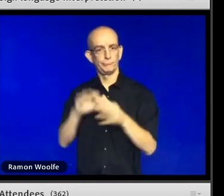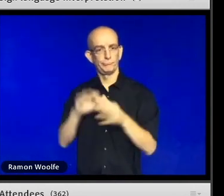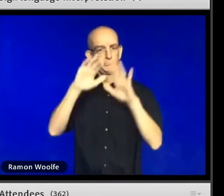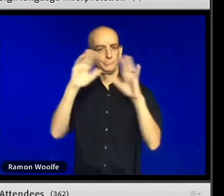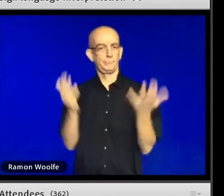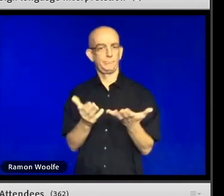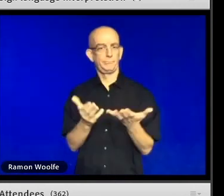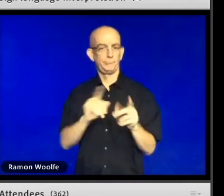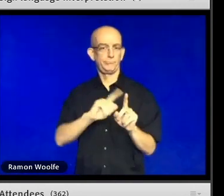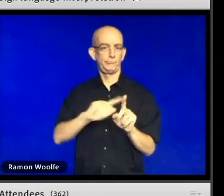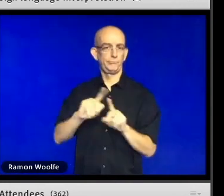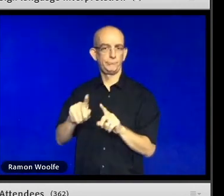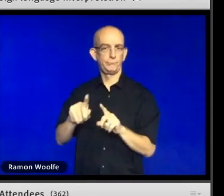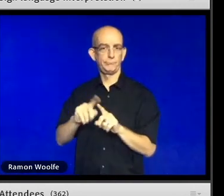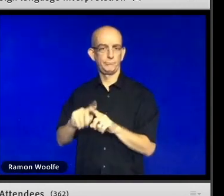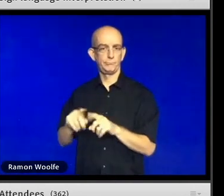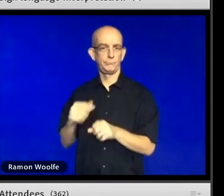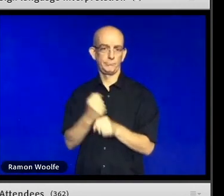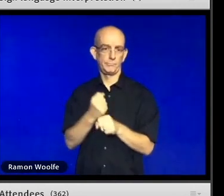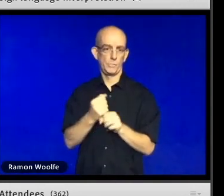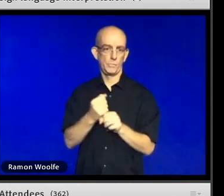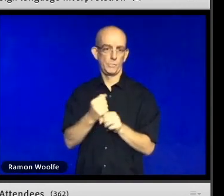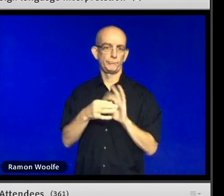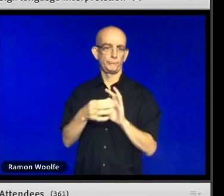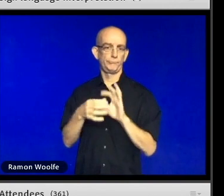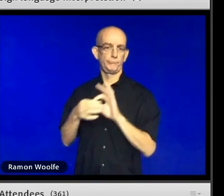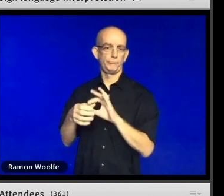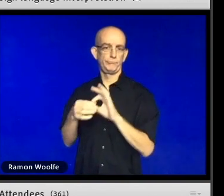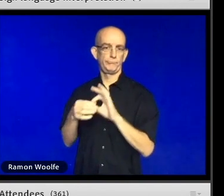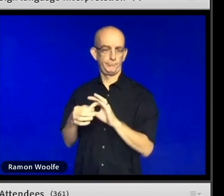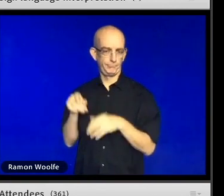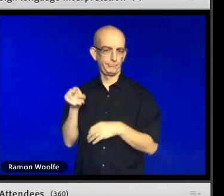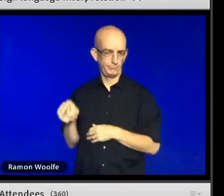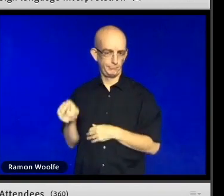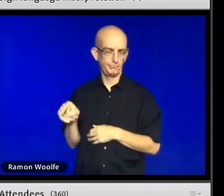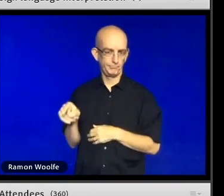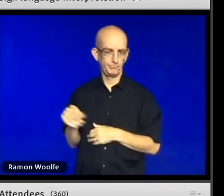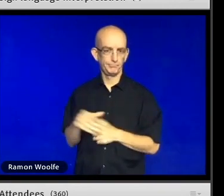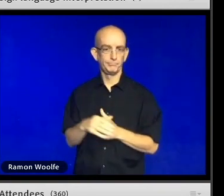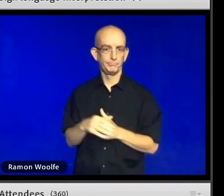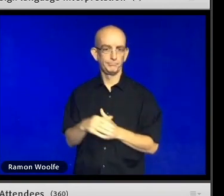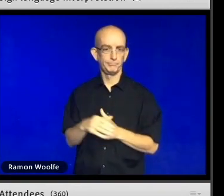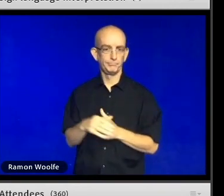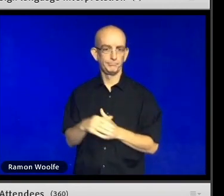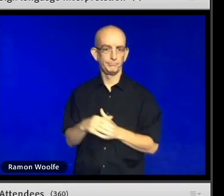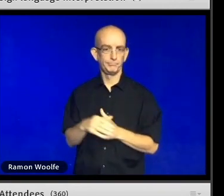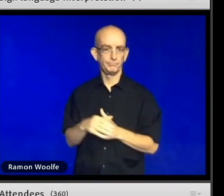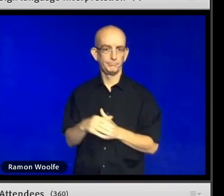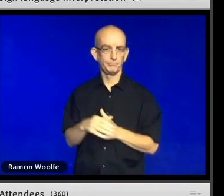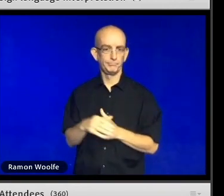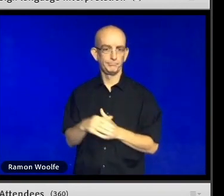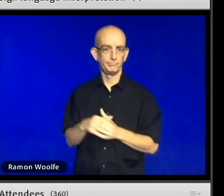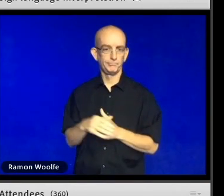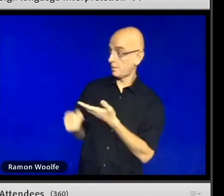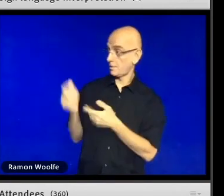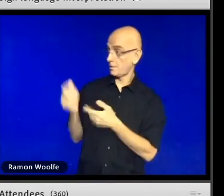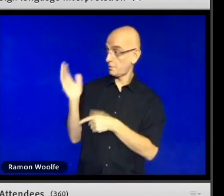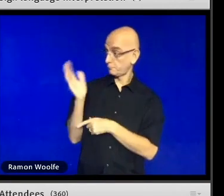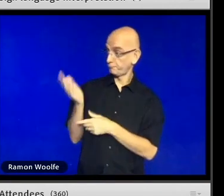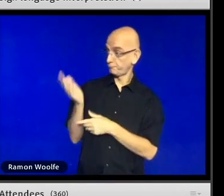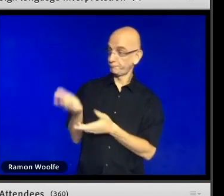special needs and insuring inclusivity of people with disabilities since COVID‑19